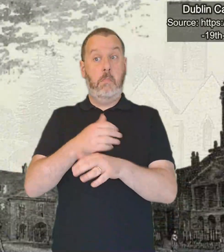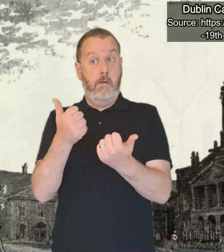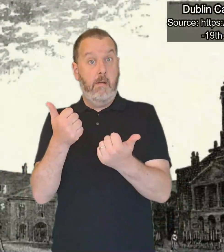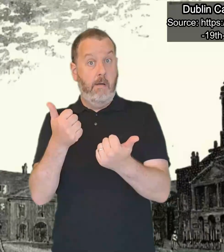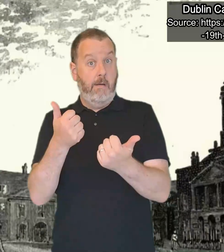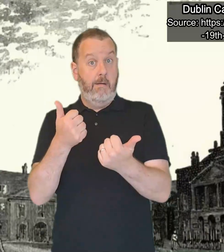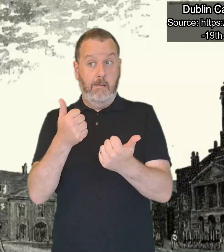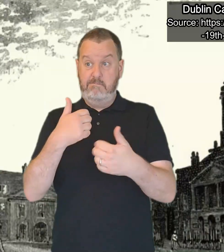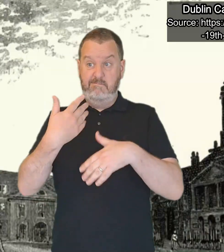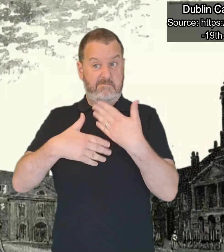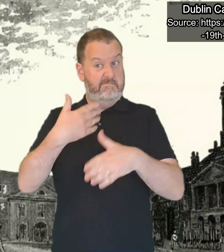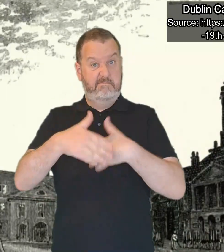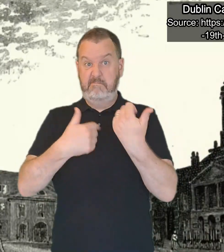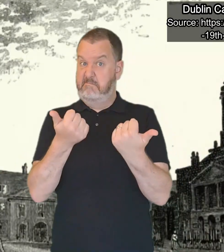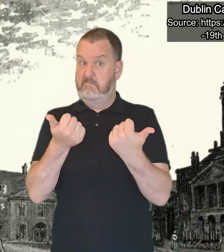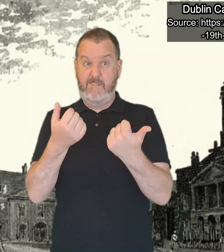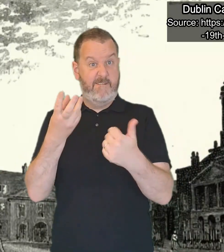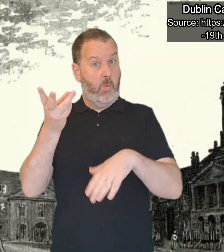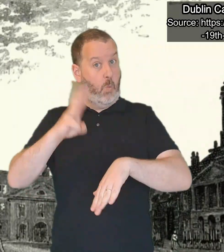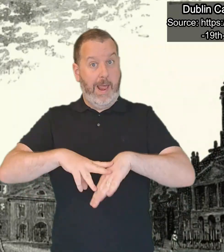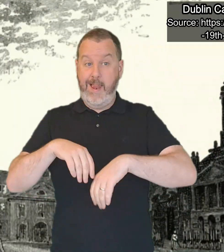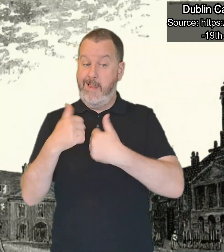John Moore's career was progressing well,